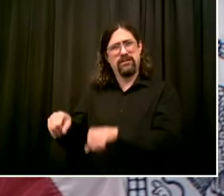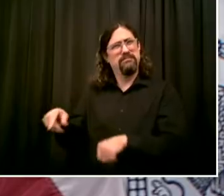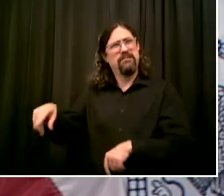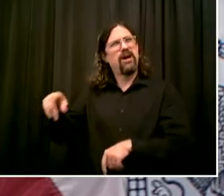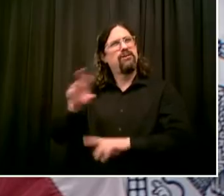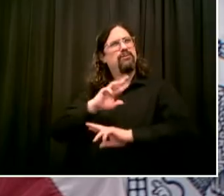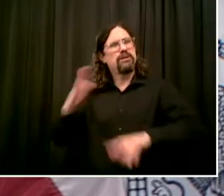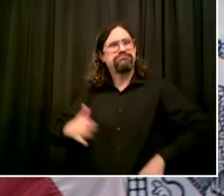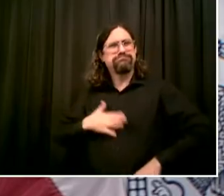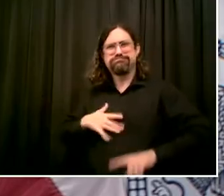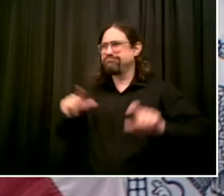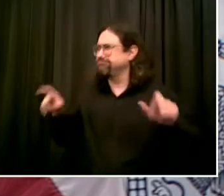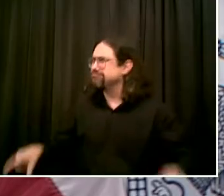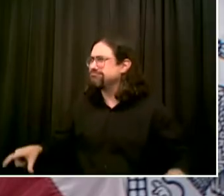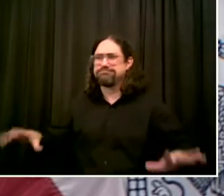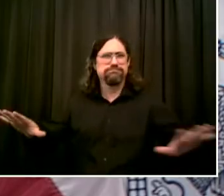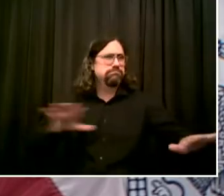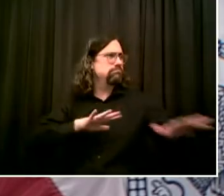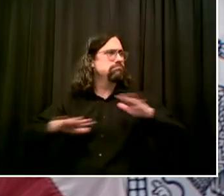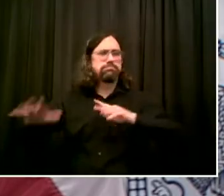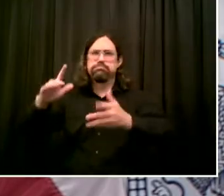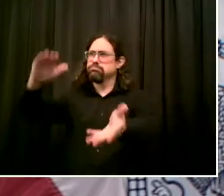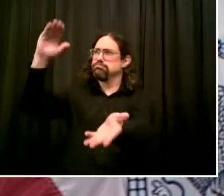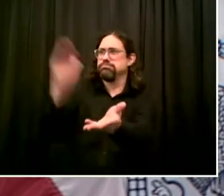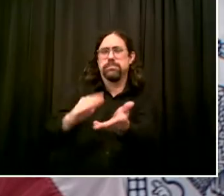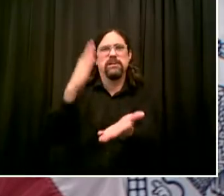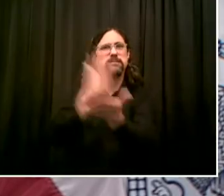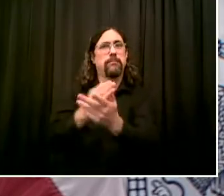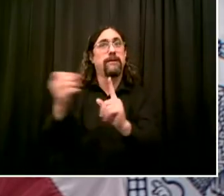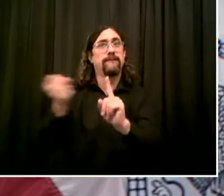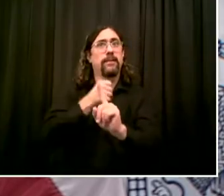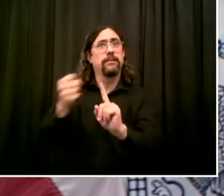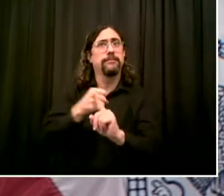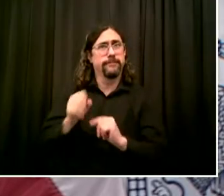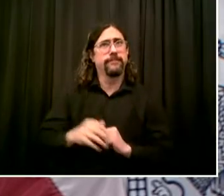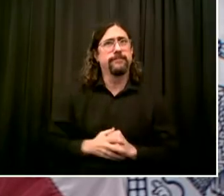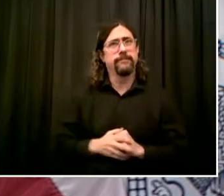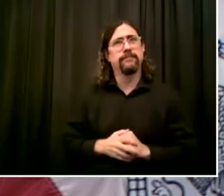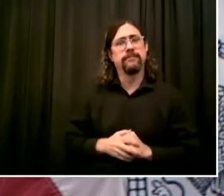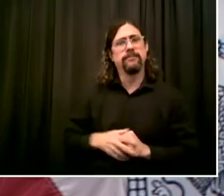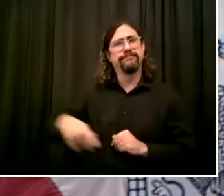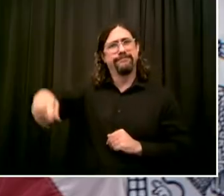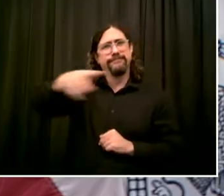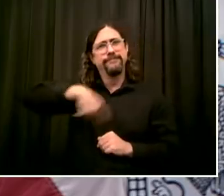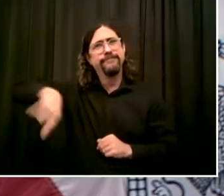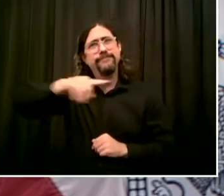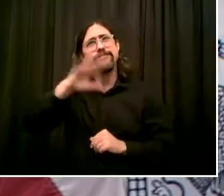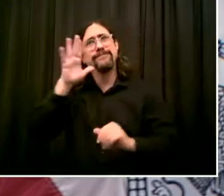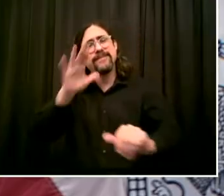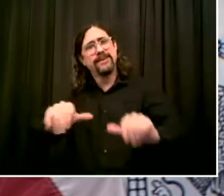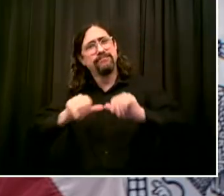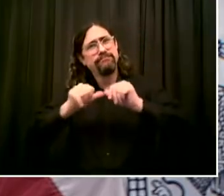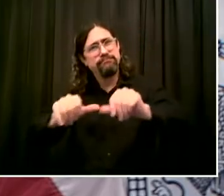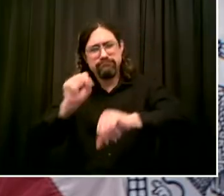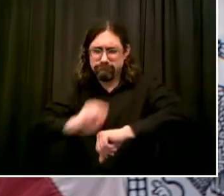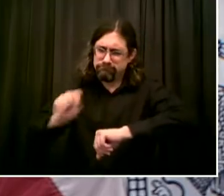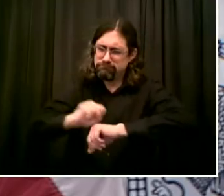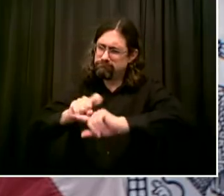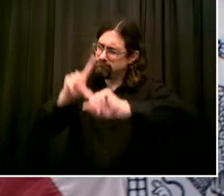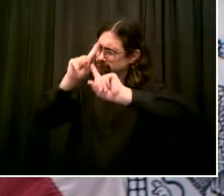OCCUPY THE